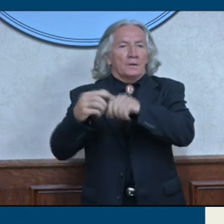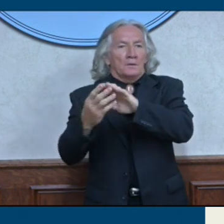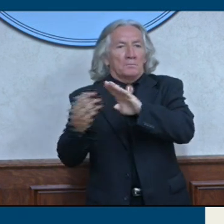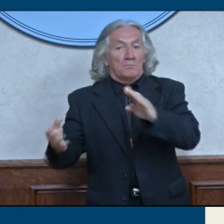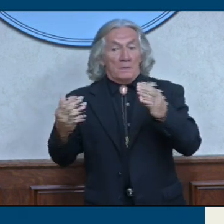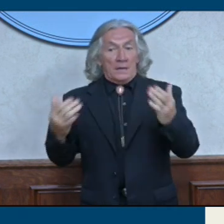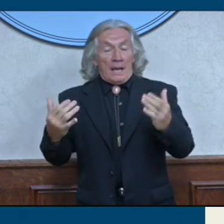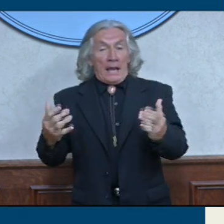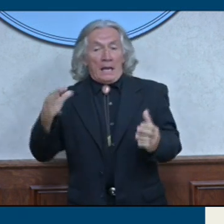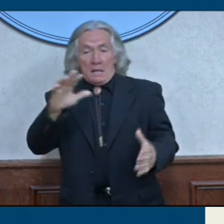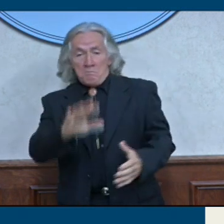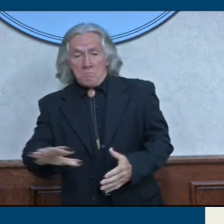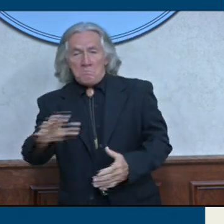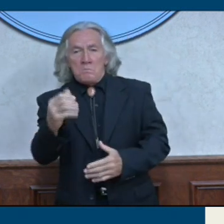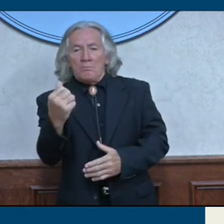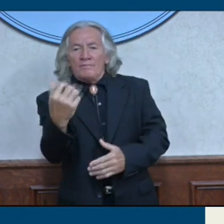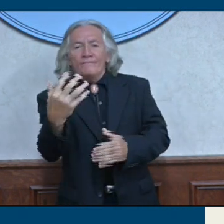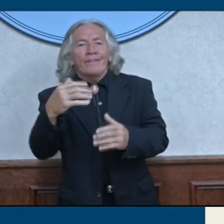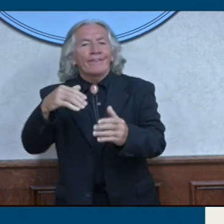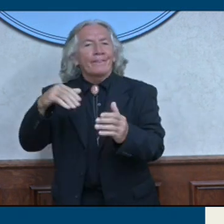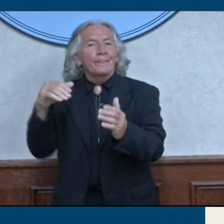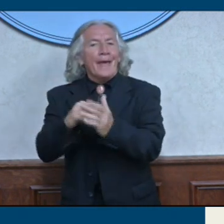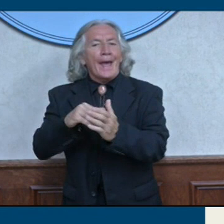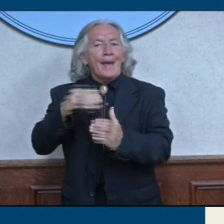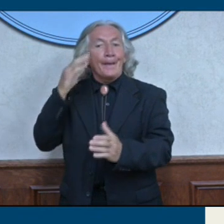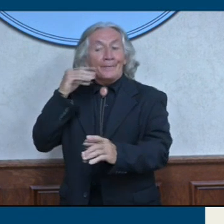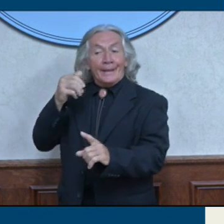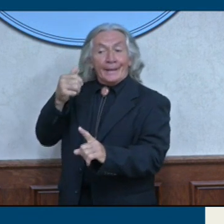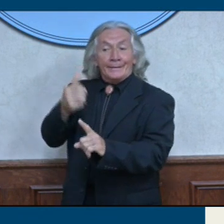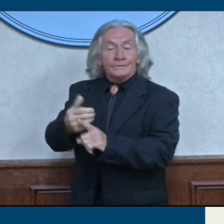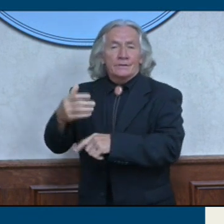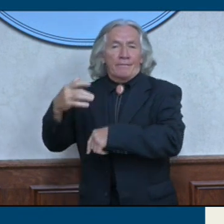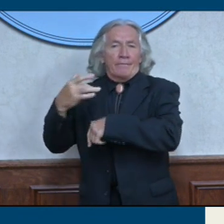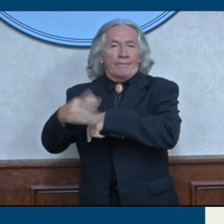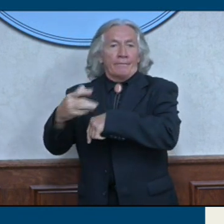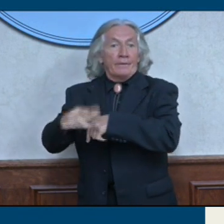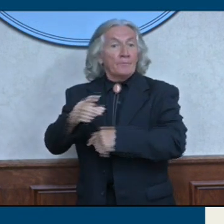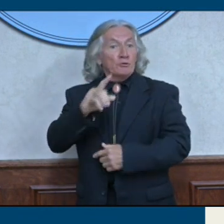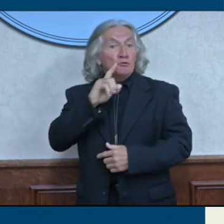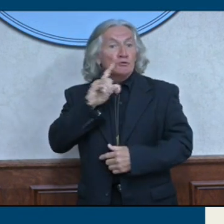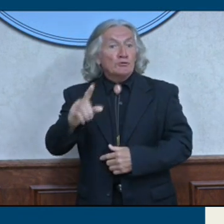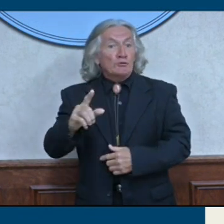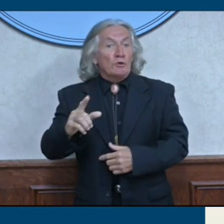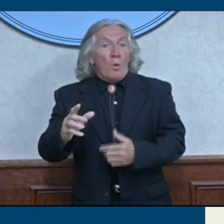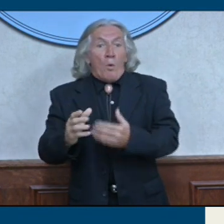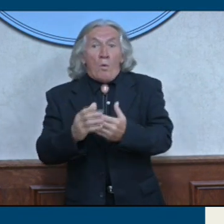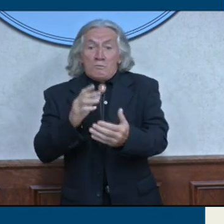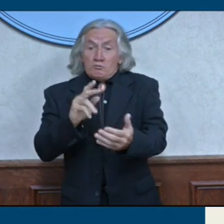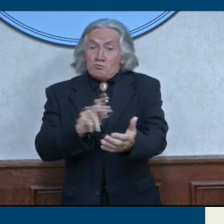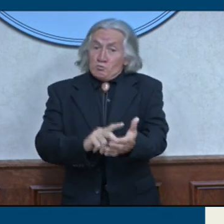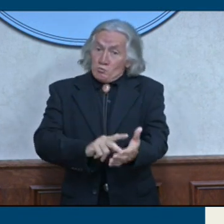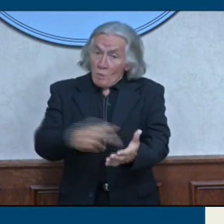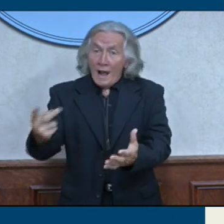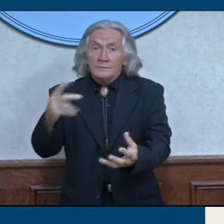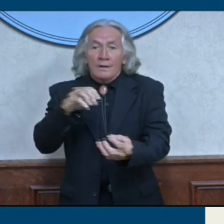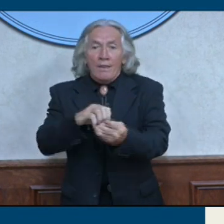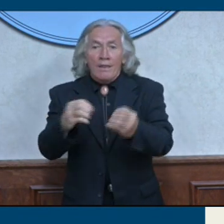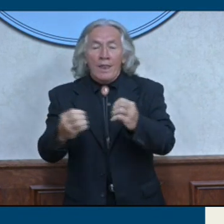22ND, WE LIFTED A PROHIBITION BY YOUR ORDER. WE ARE NOW AT